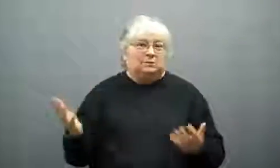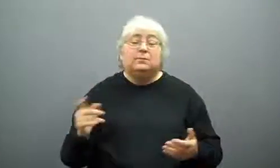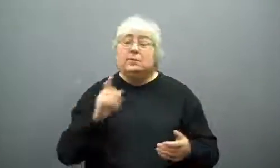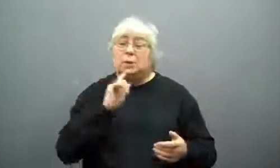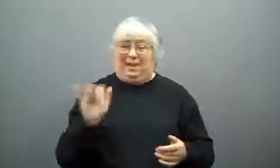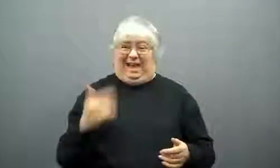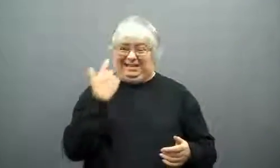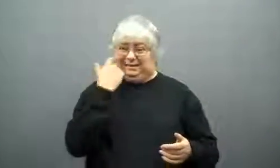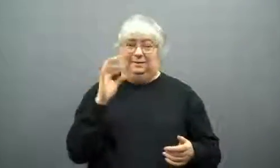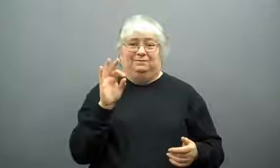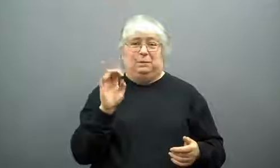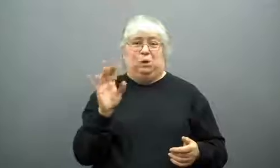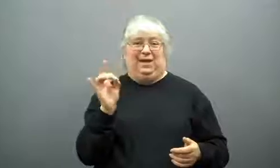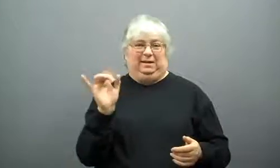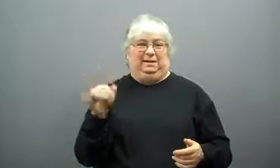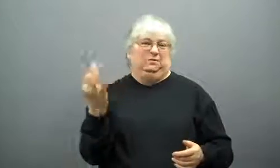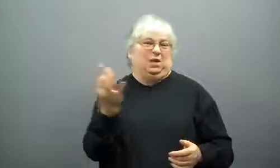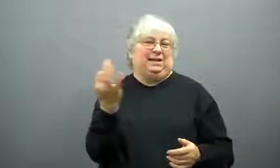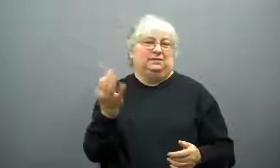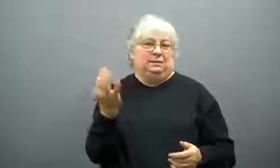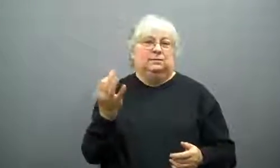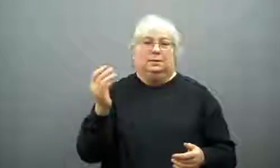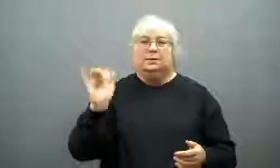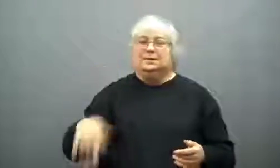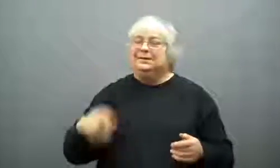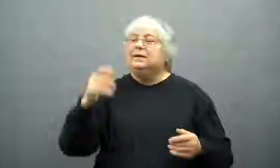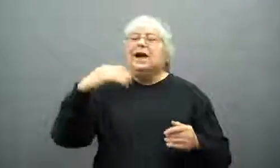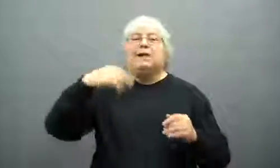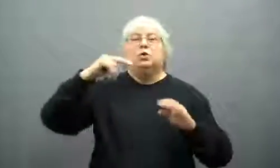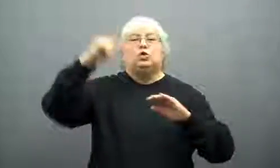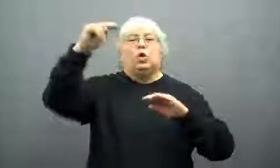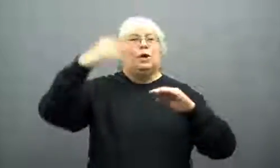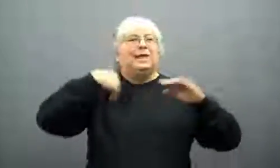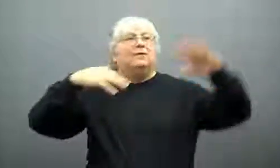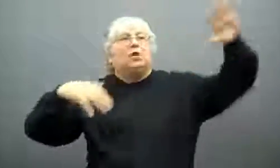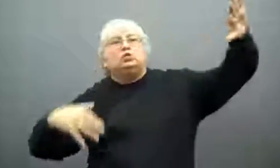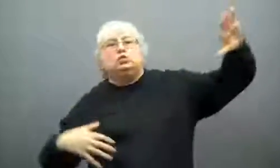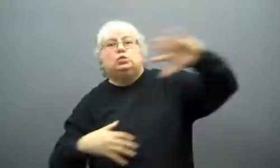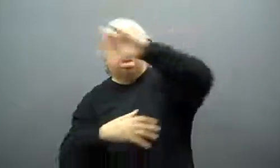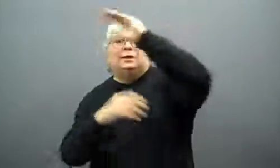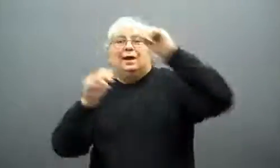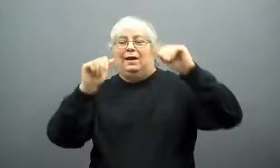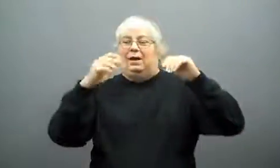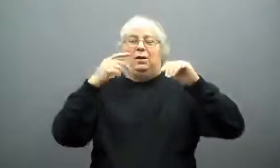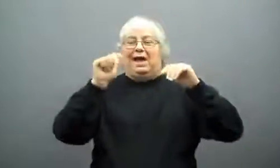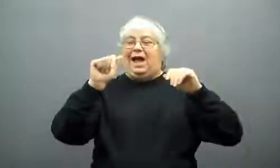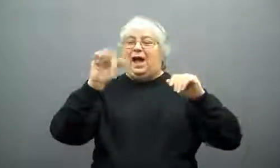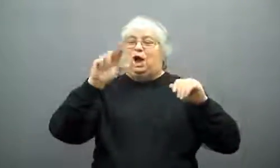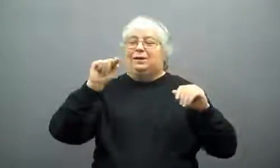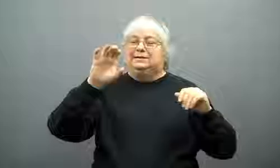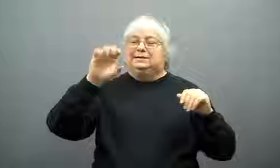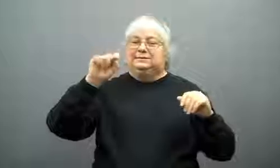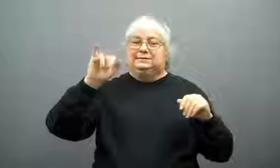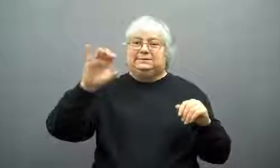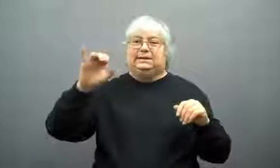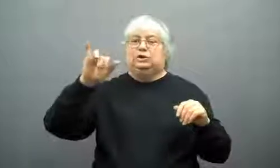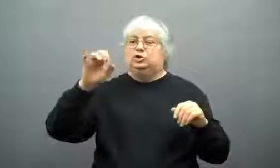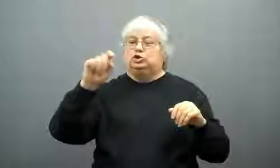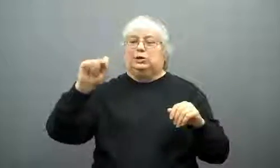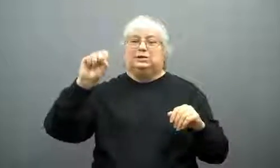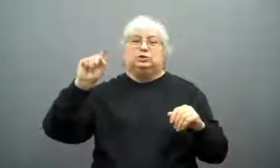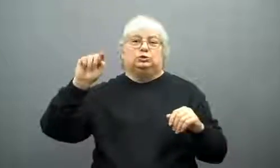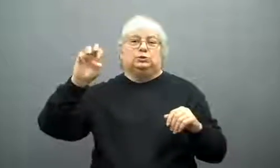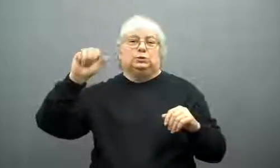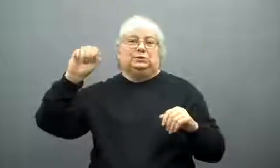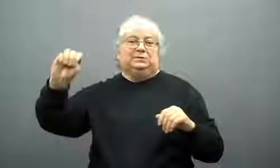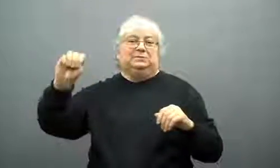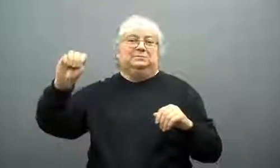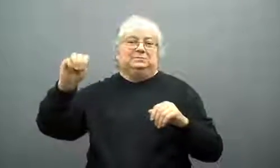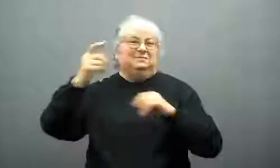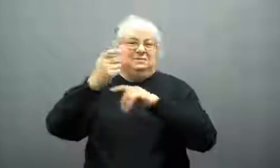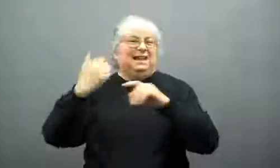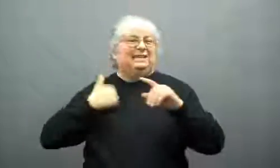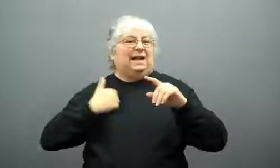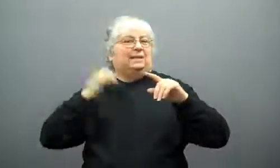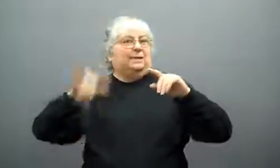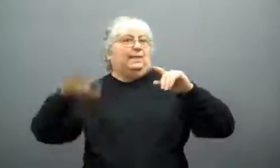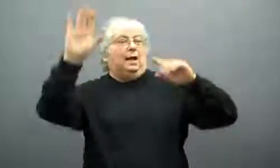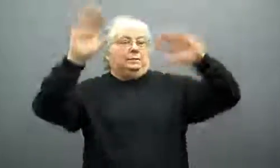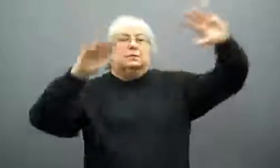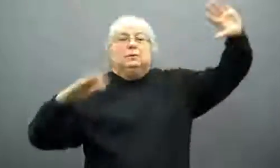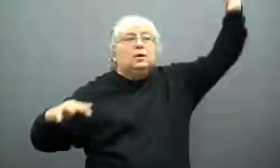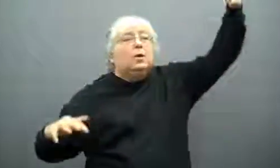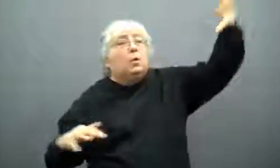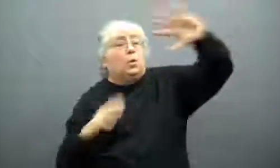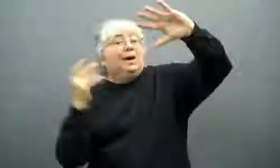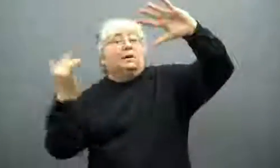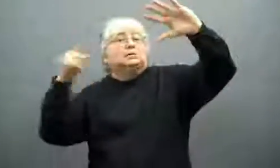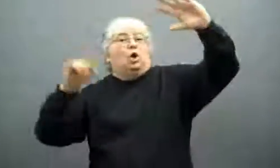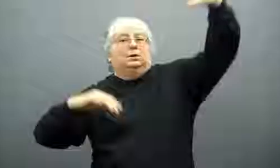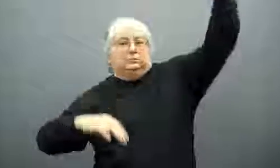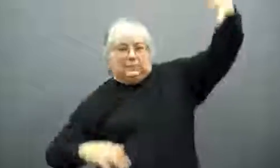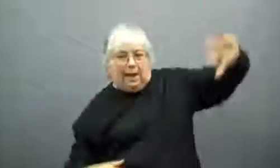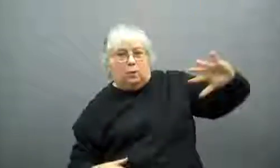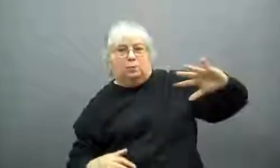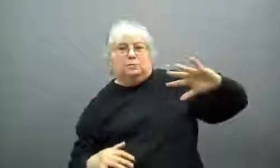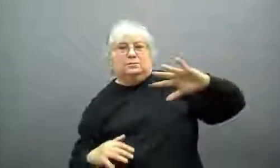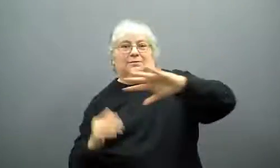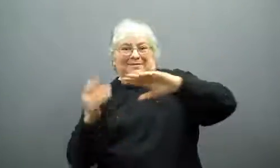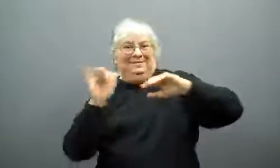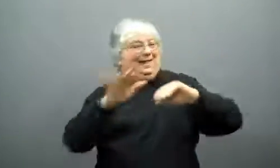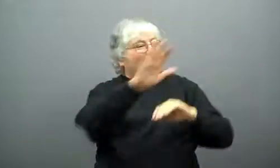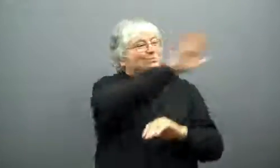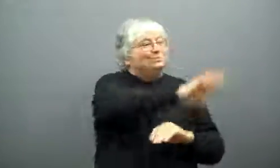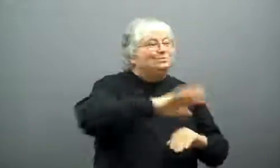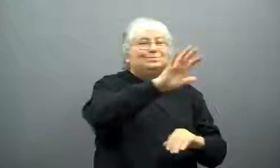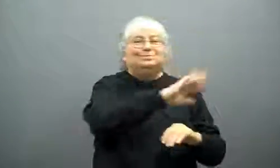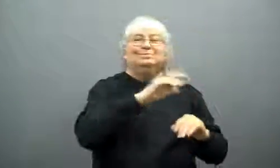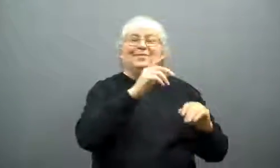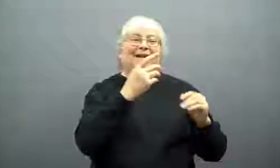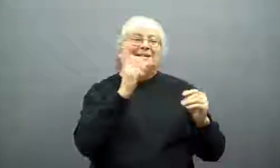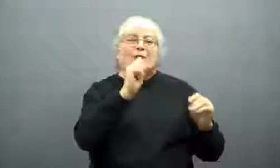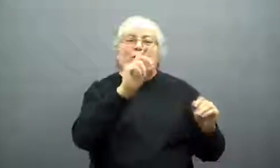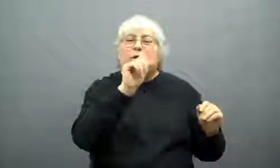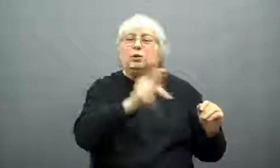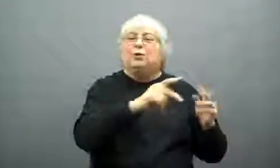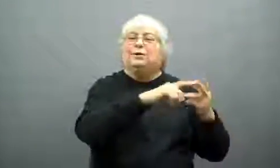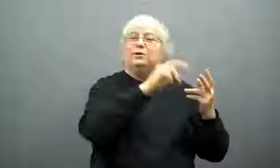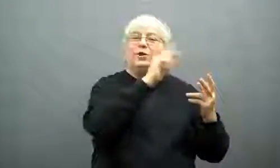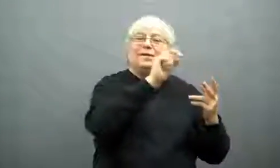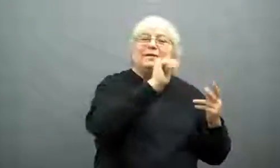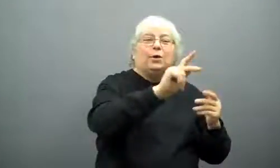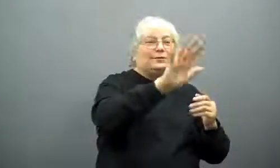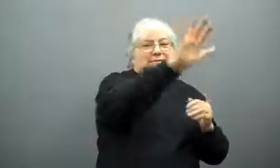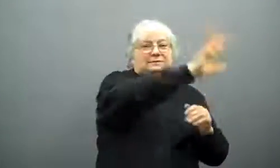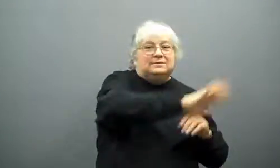On Friday, February 8, the arctic jet stream to the north in Canada